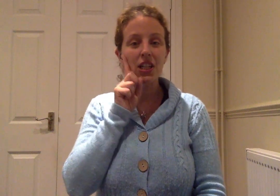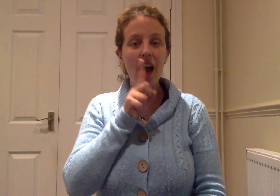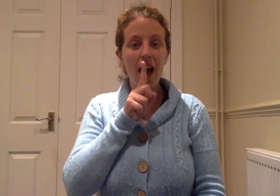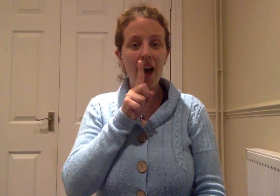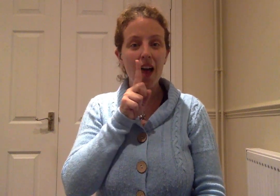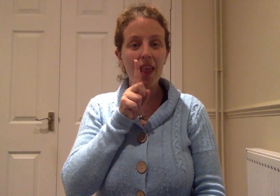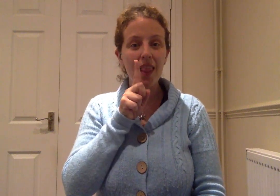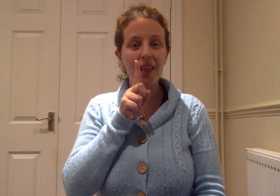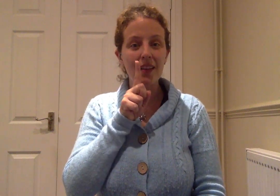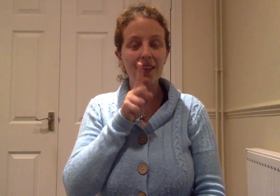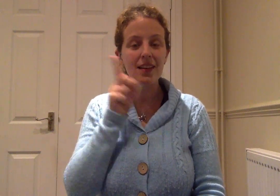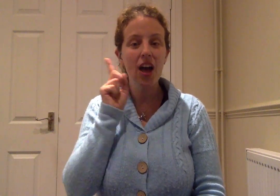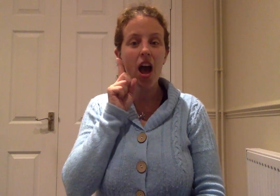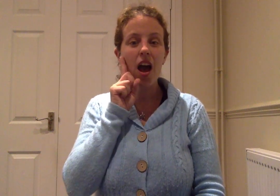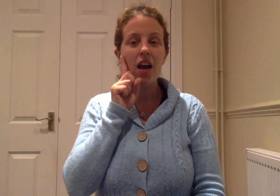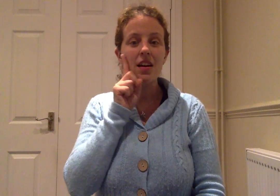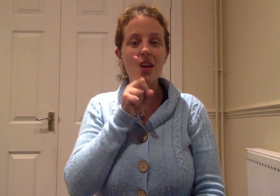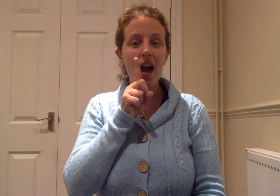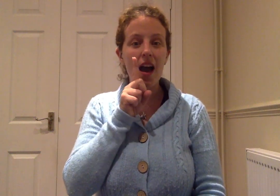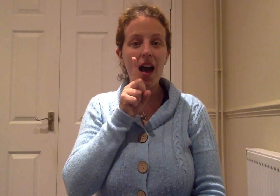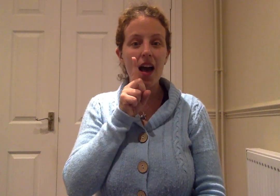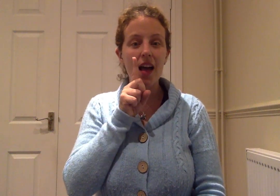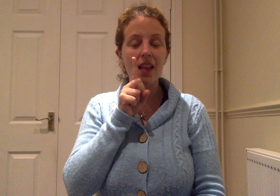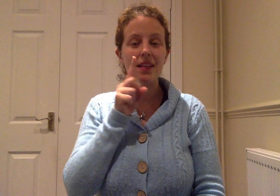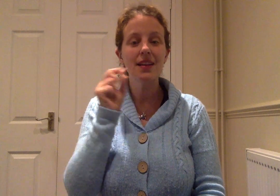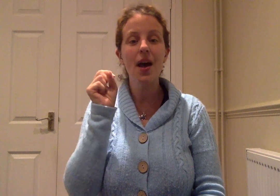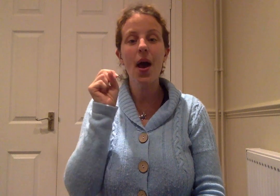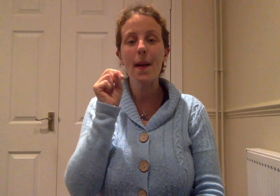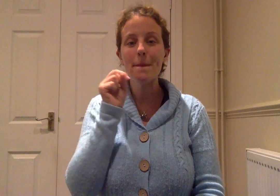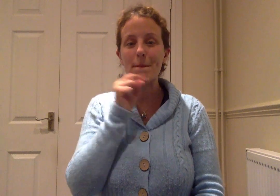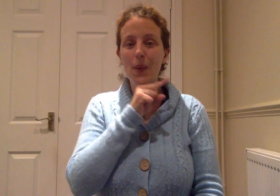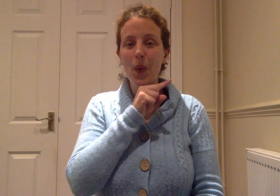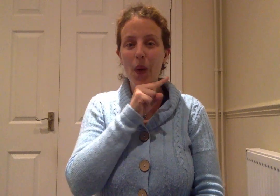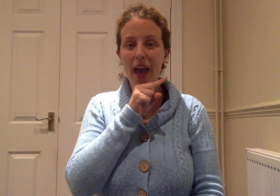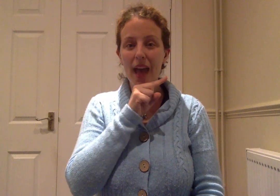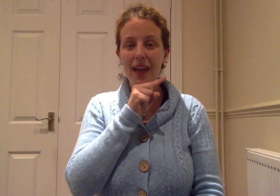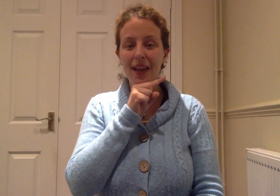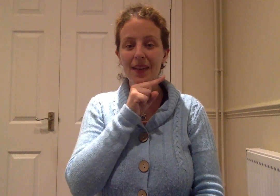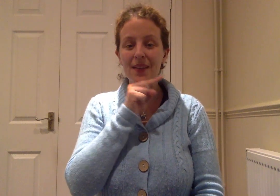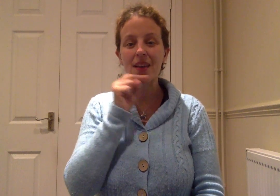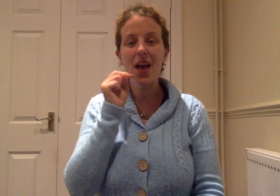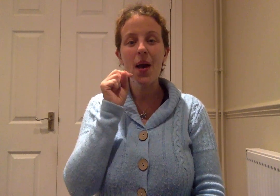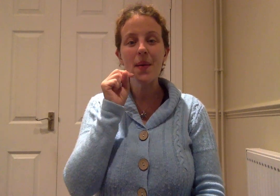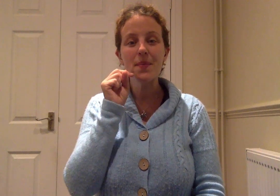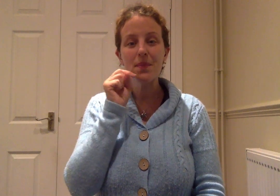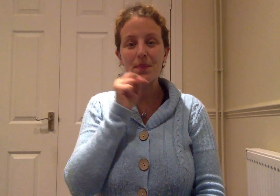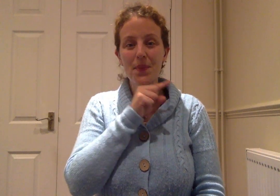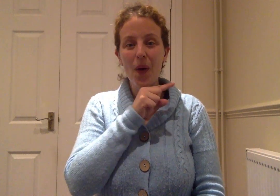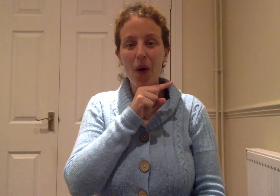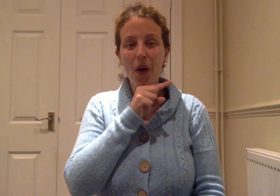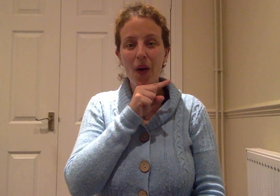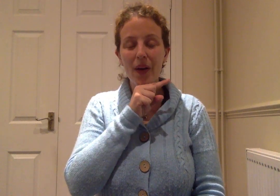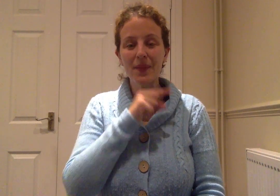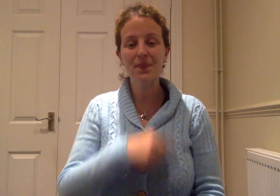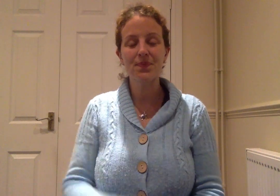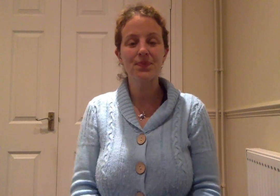Girl Boy